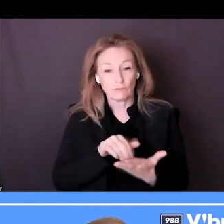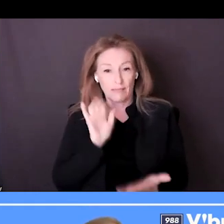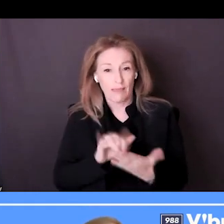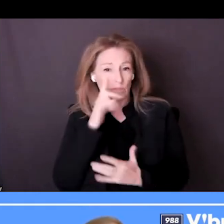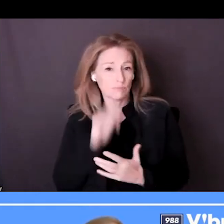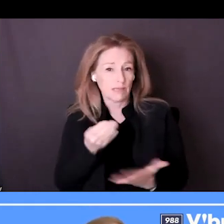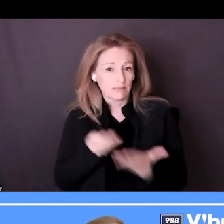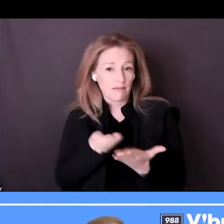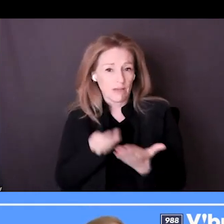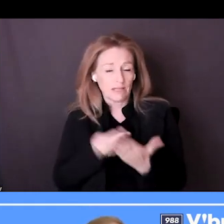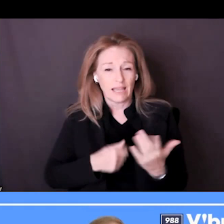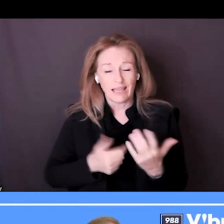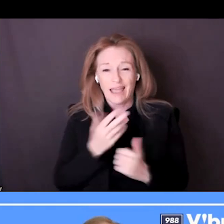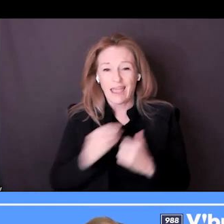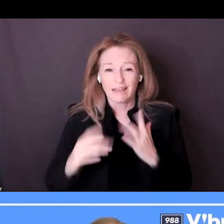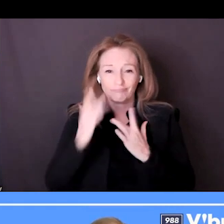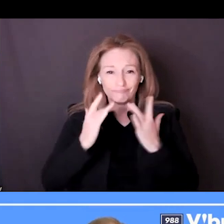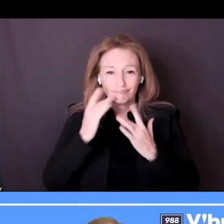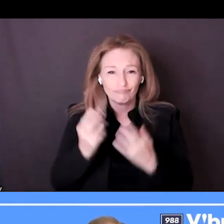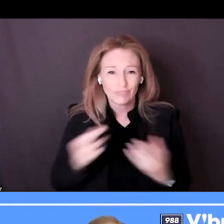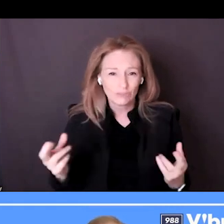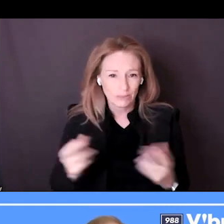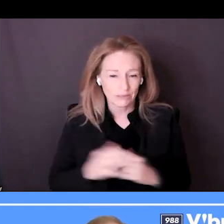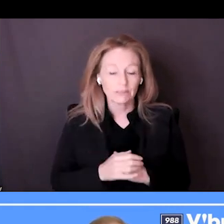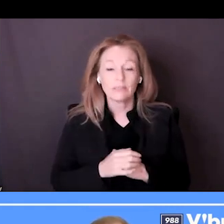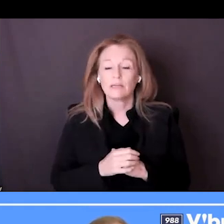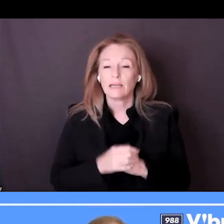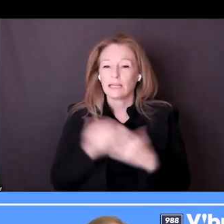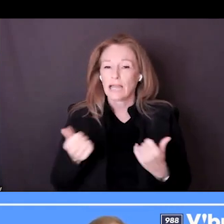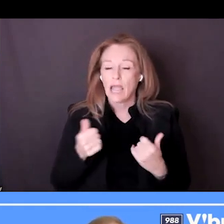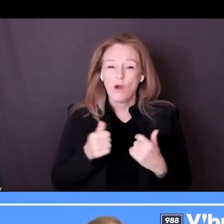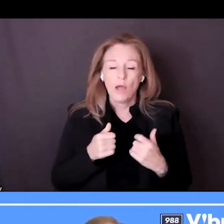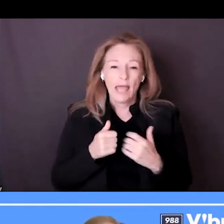SCARCITY AND RESOURCES. AS WE ENTER INTO THE NEXT PHASE OF THE LIFELINE